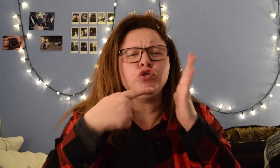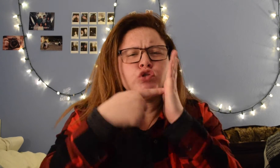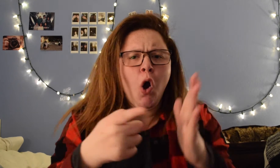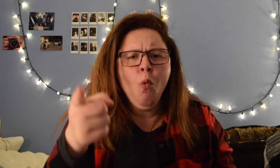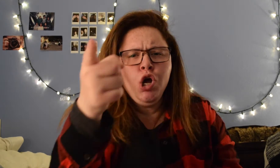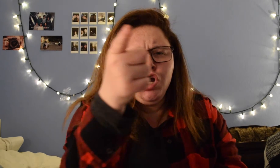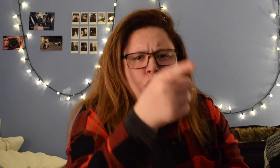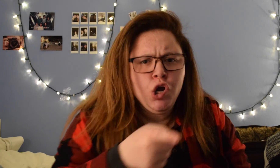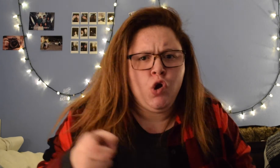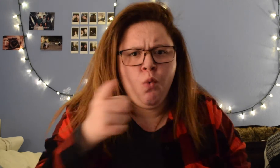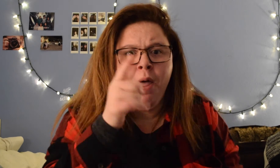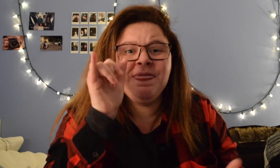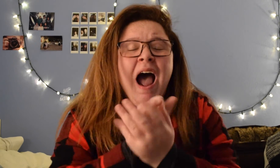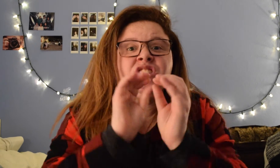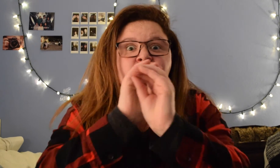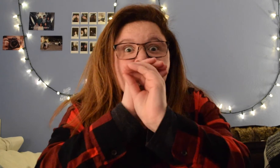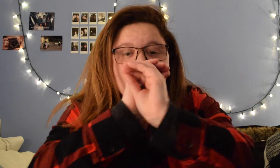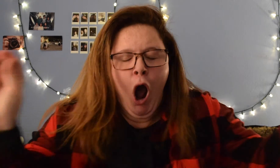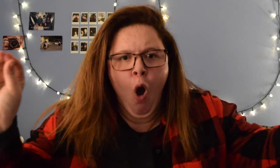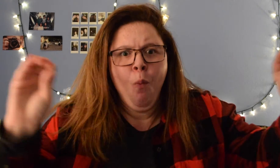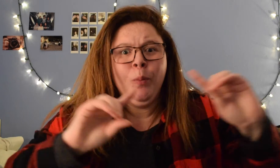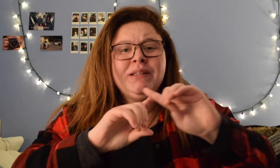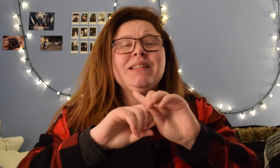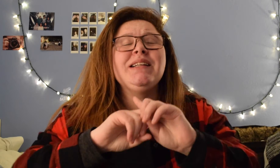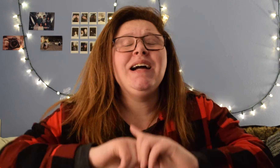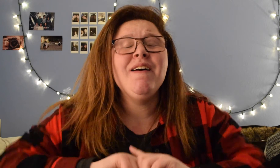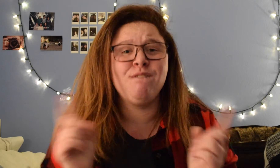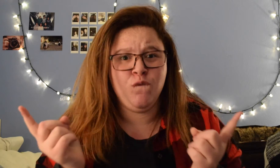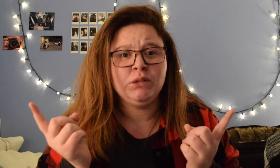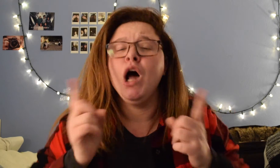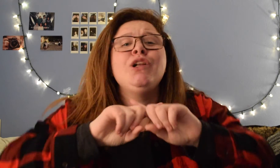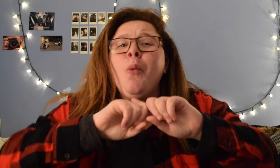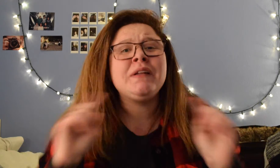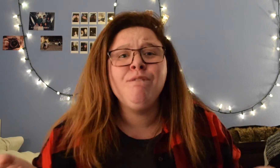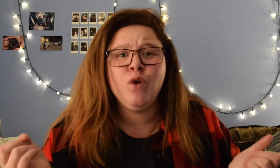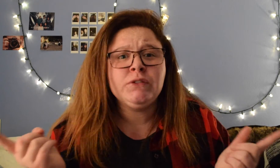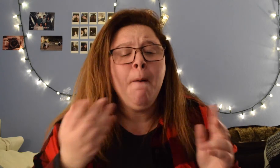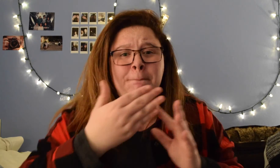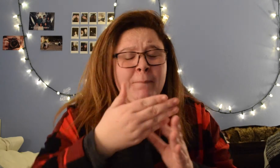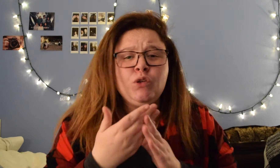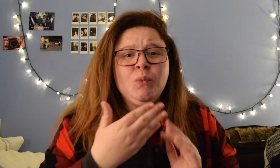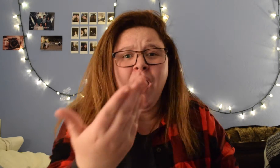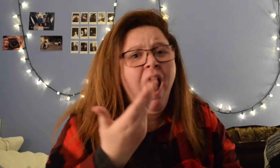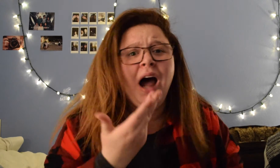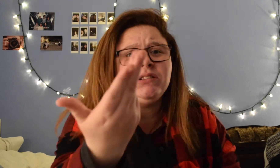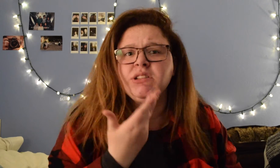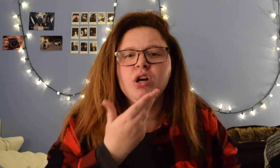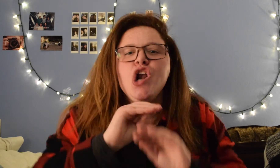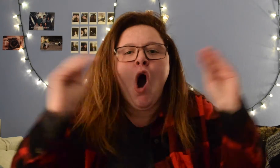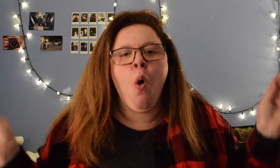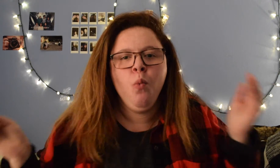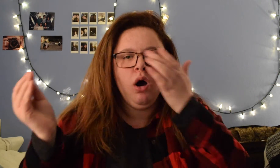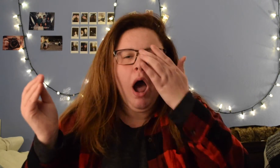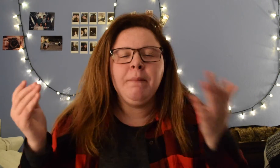I really want to show you guys there's NO difference between us. I repeat, no difference!